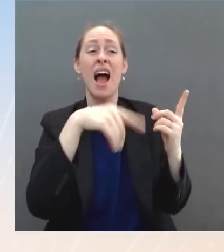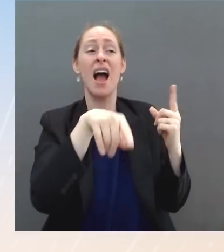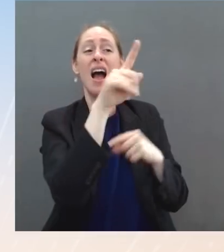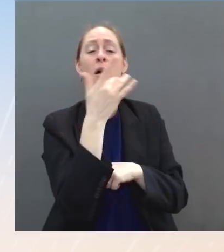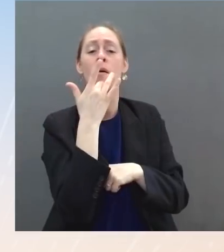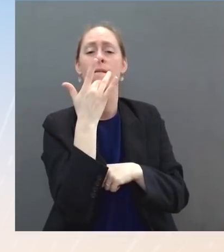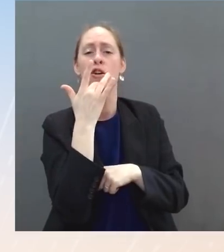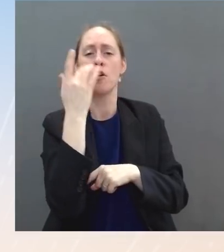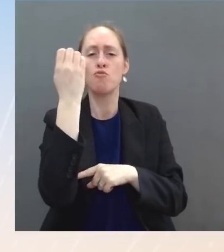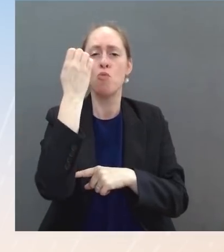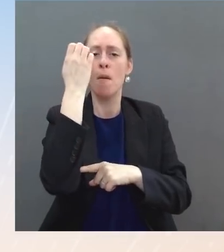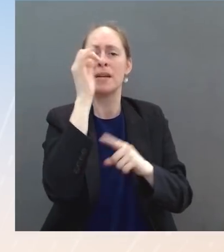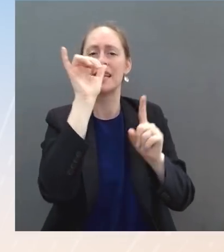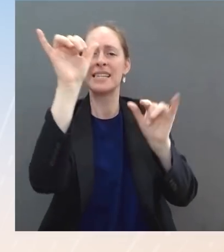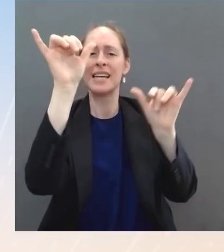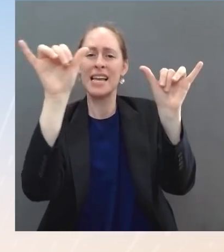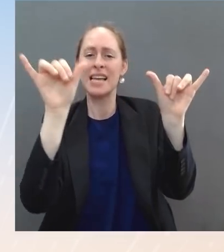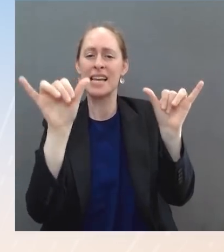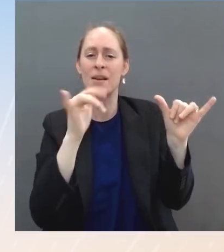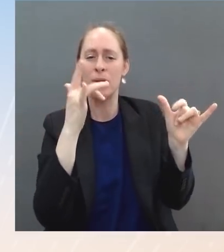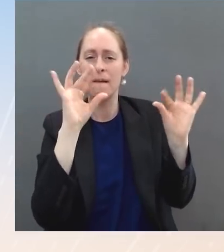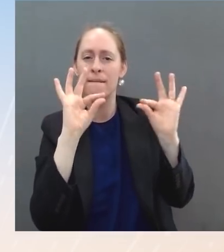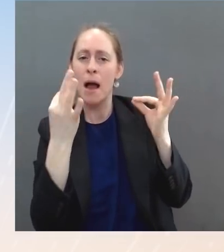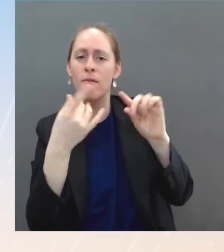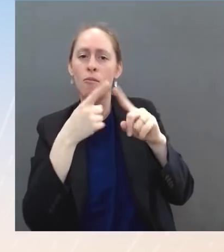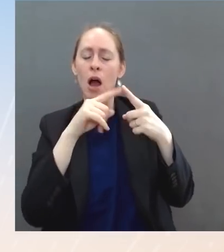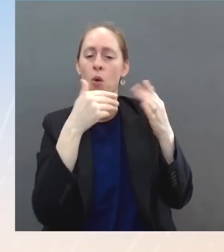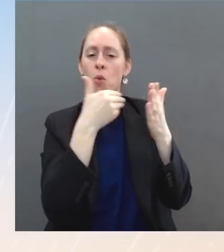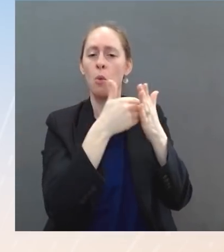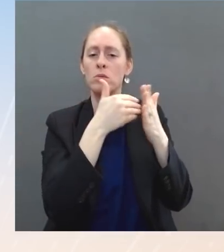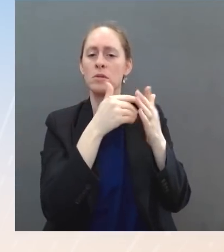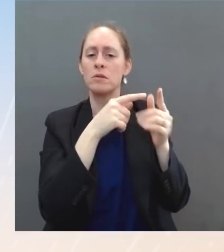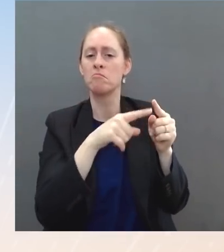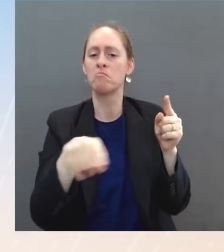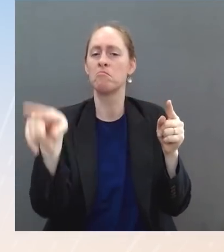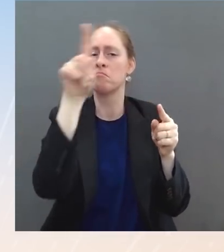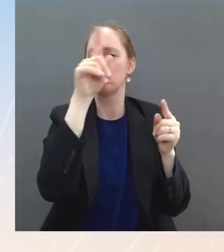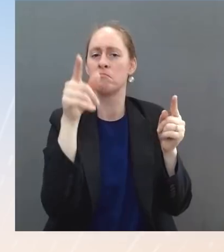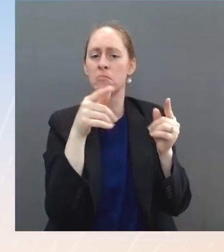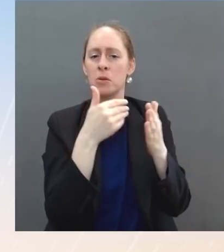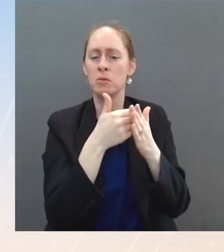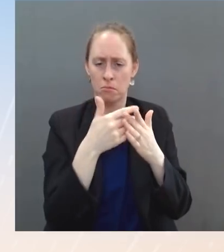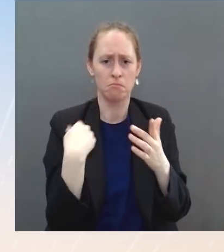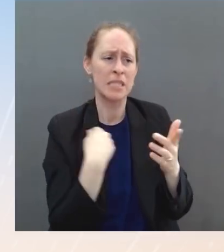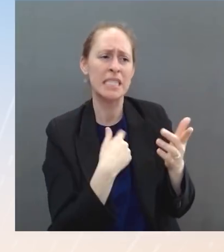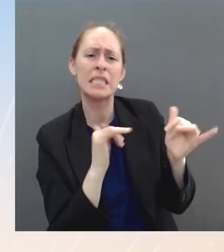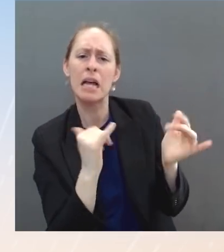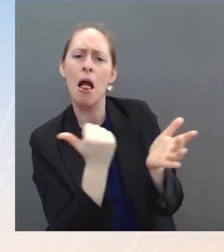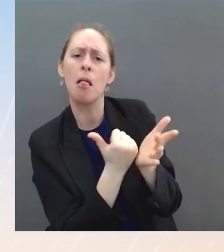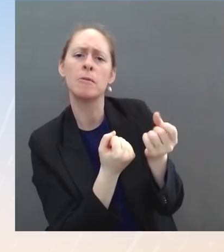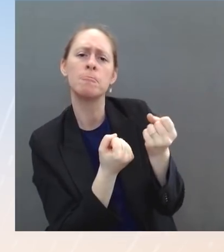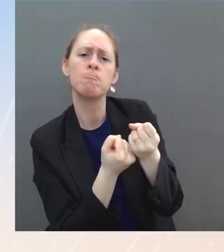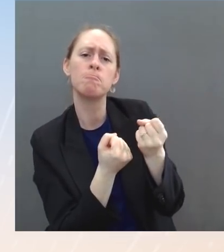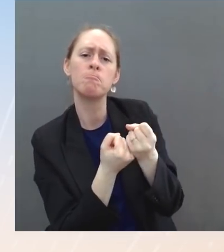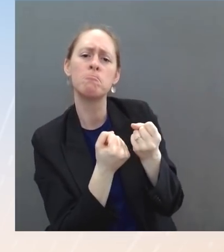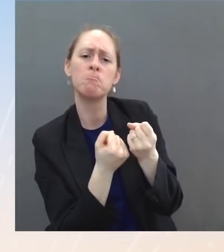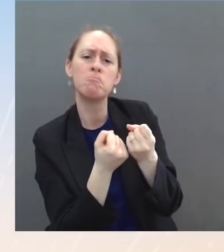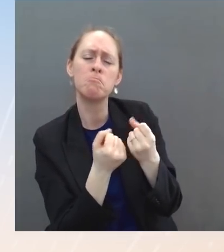But this is just an effort for us to play a role, beyond the historic amount of humanitarian assistance